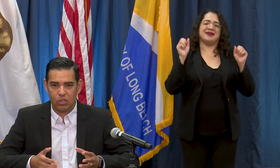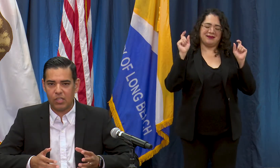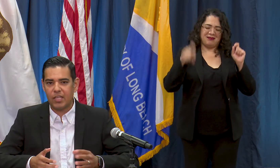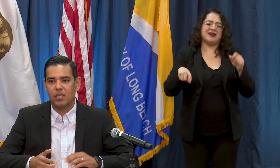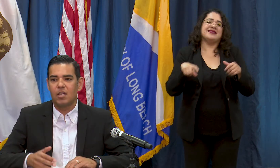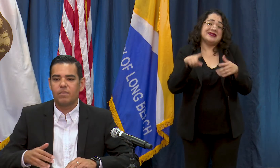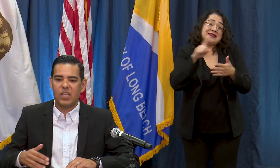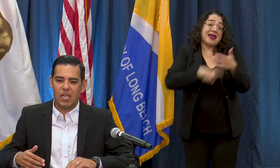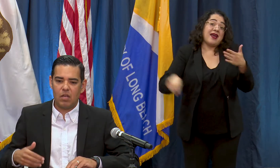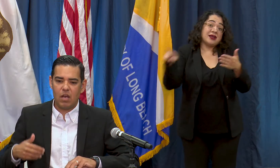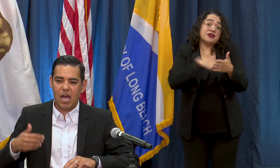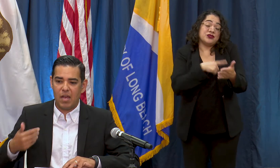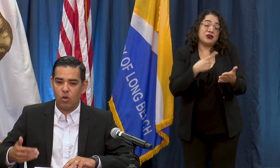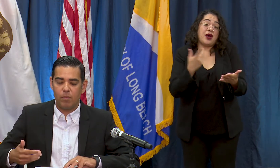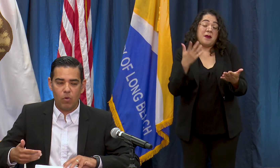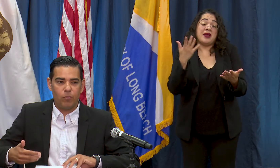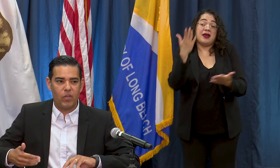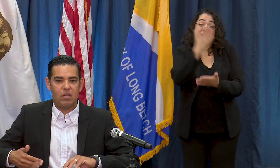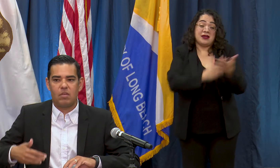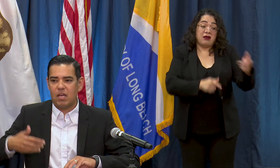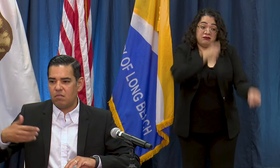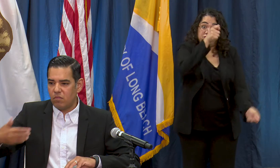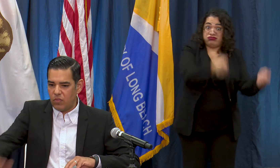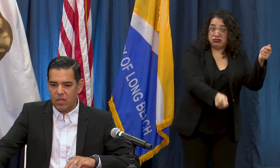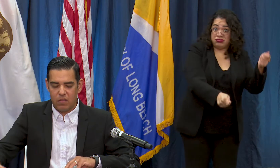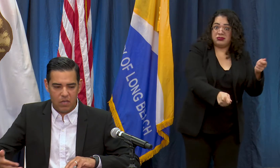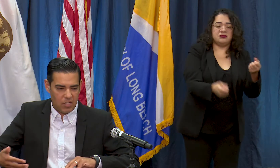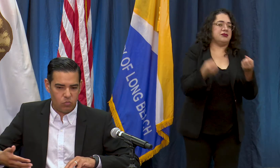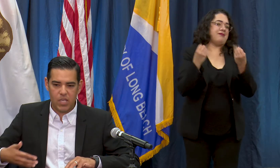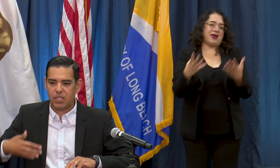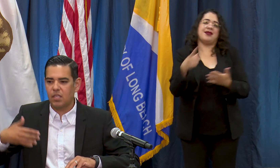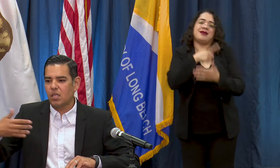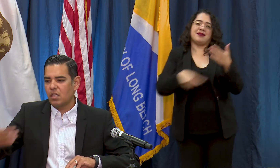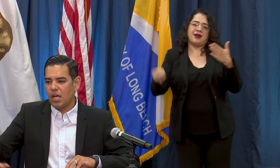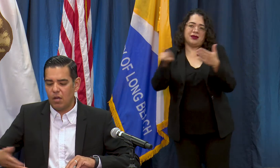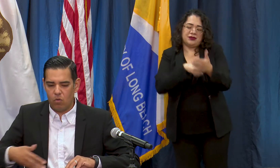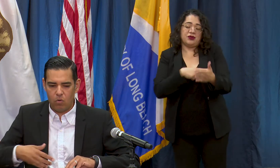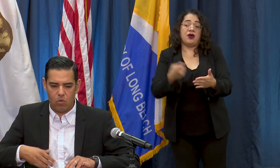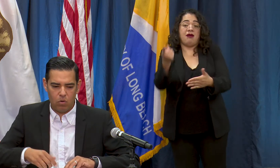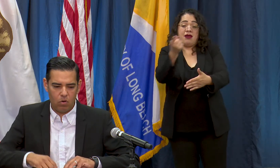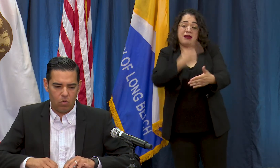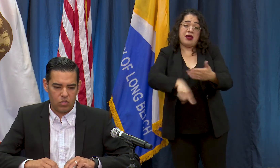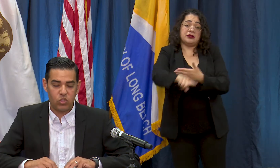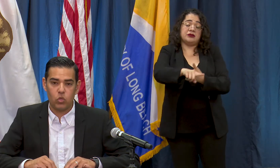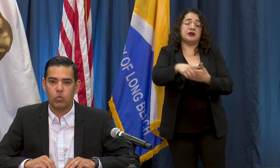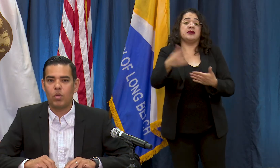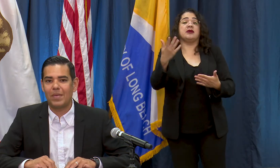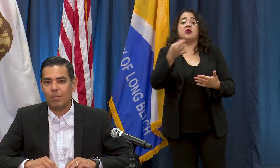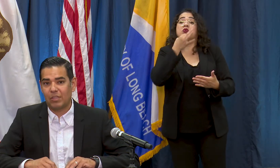look like, and I'm hopeful that the next week or soon we'd be able to